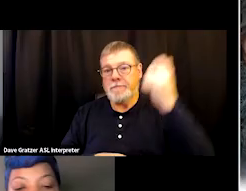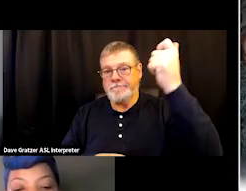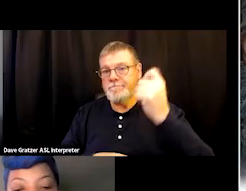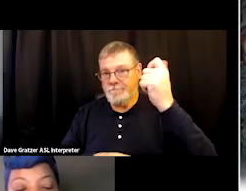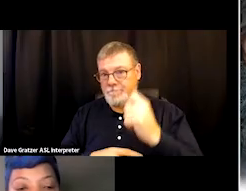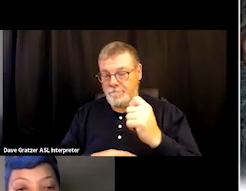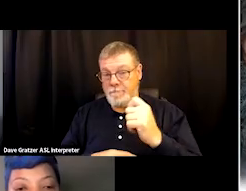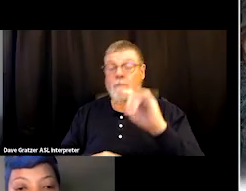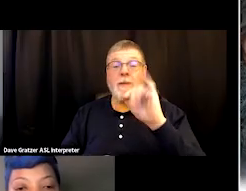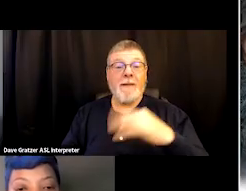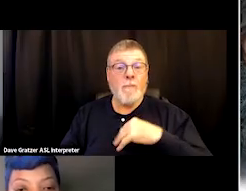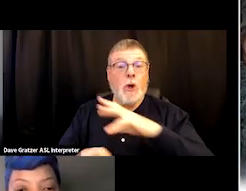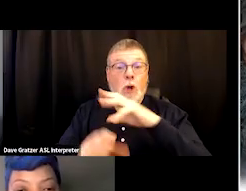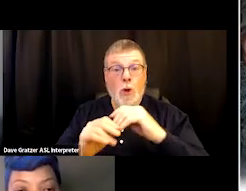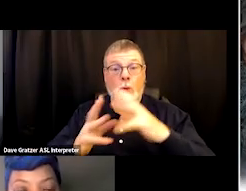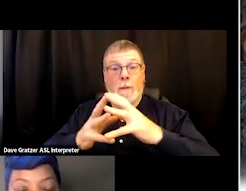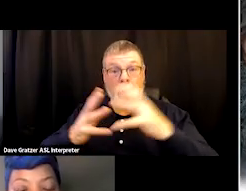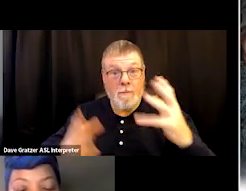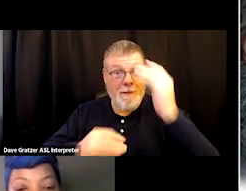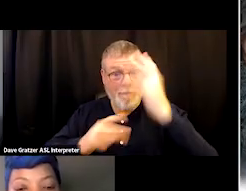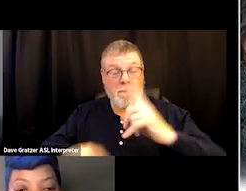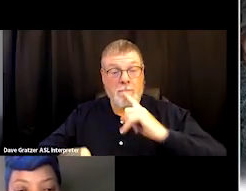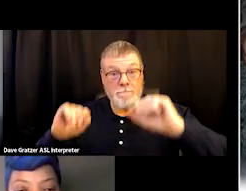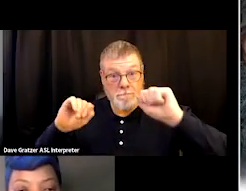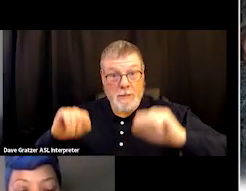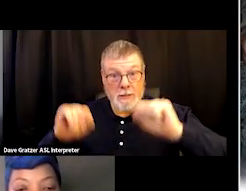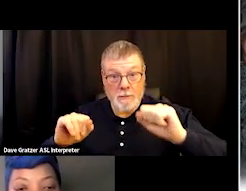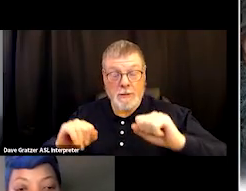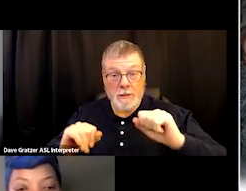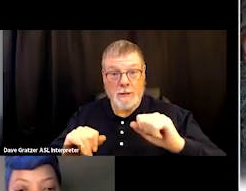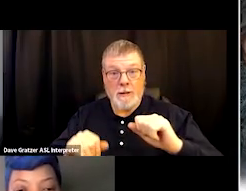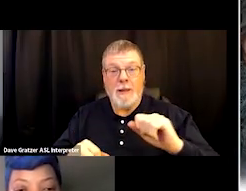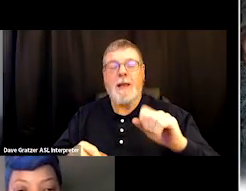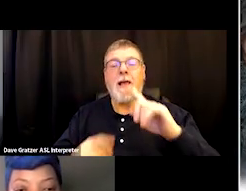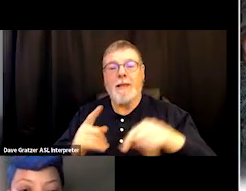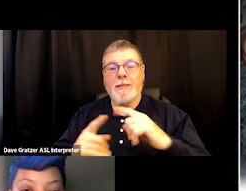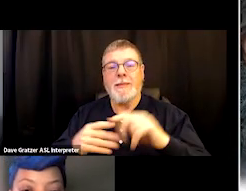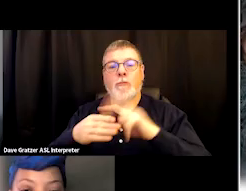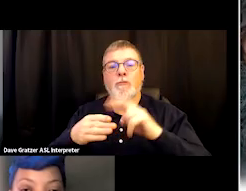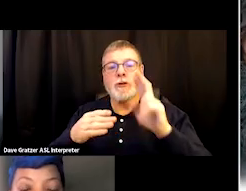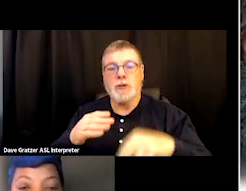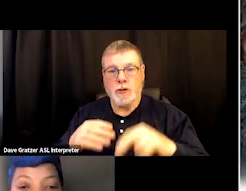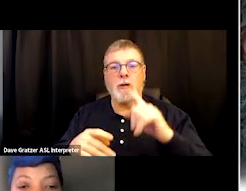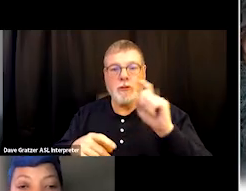If we include as much information as possible that meets the listing, our results should be favorable.